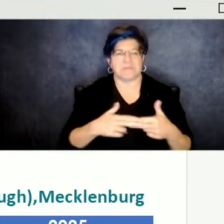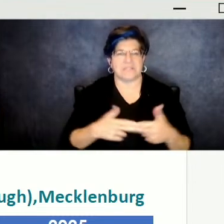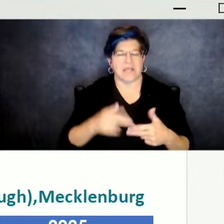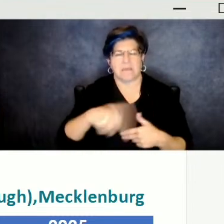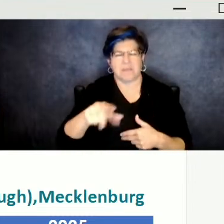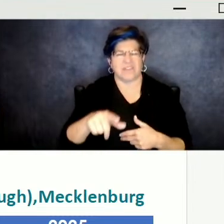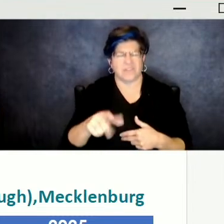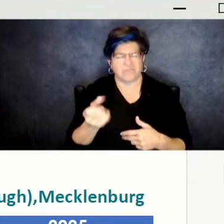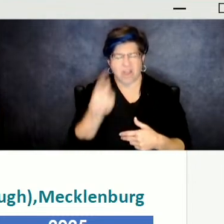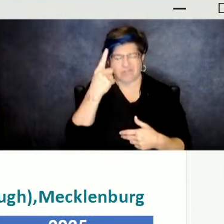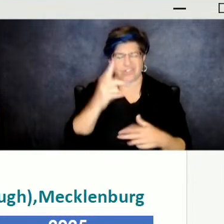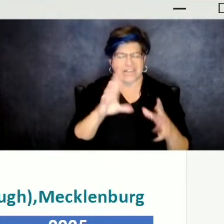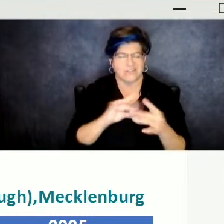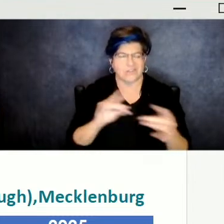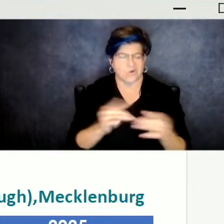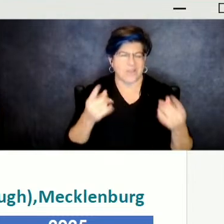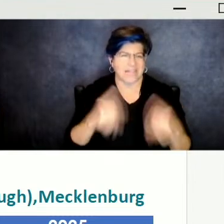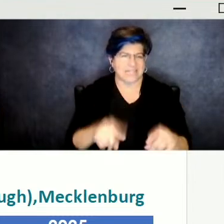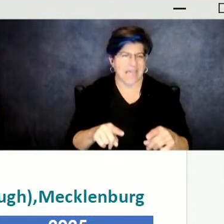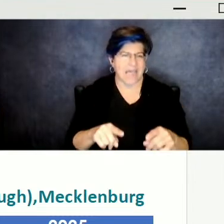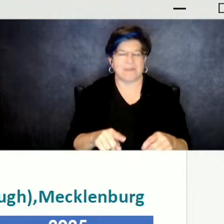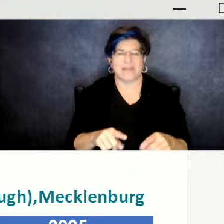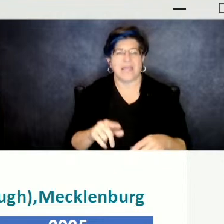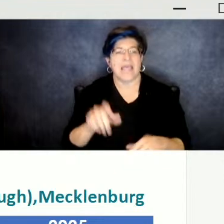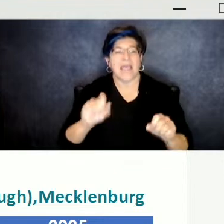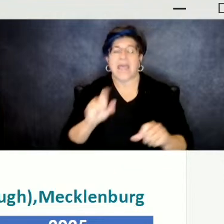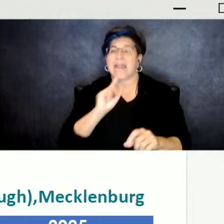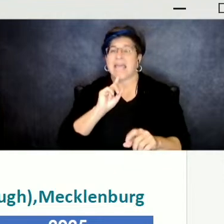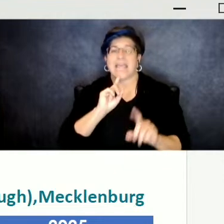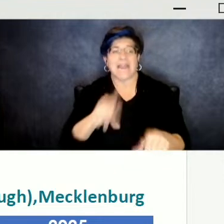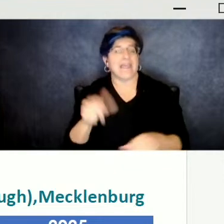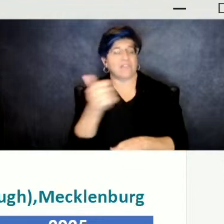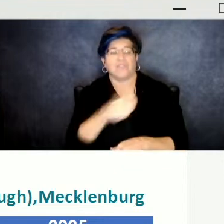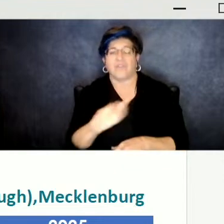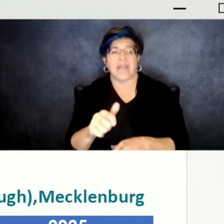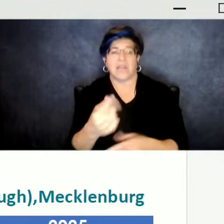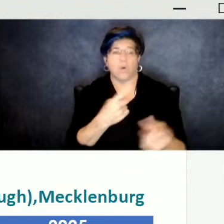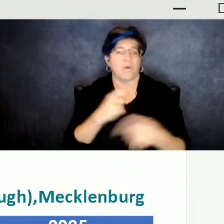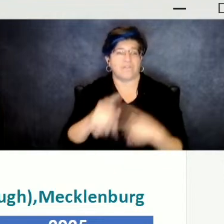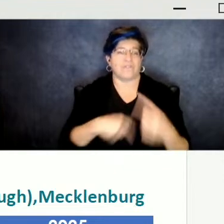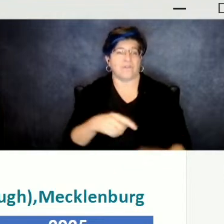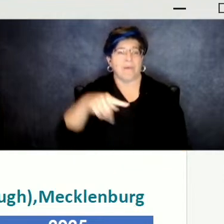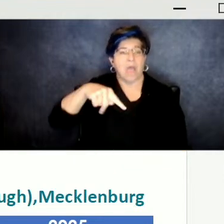TO SKIP SOME OF MY SLIDES BUT YOU GUYS KIND OF GET THE STORY